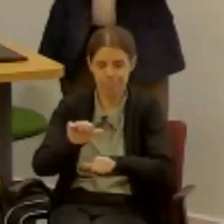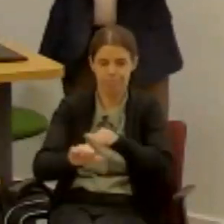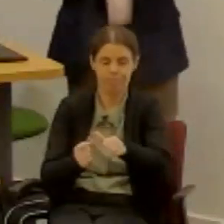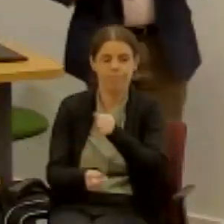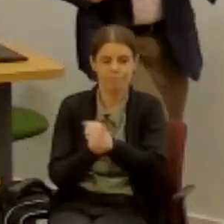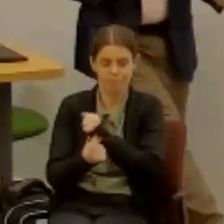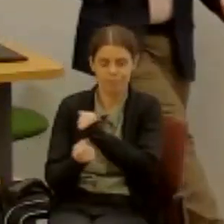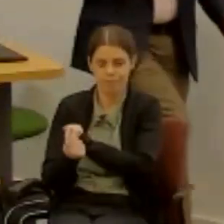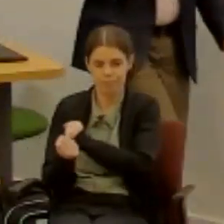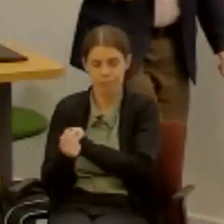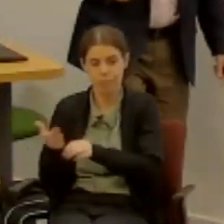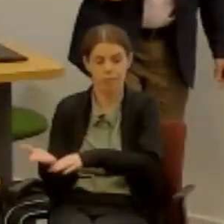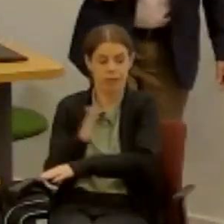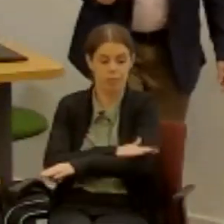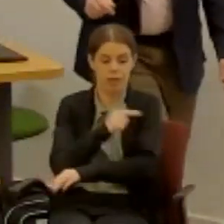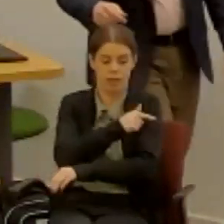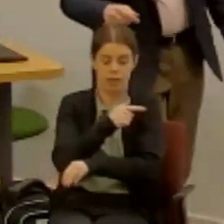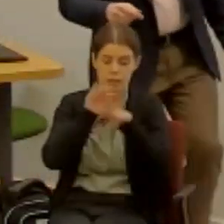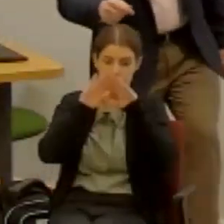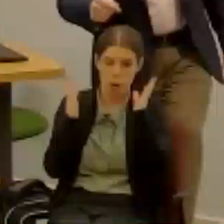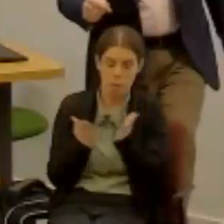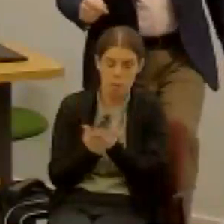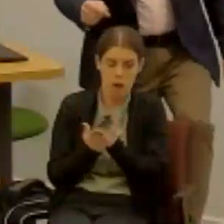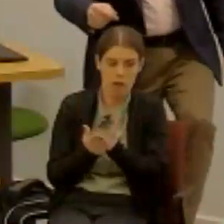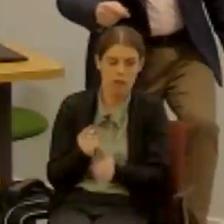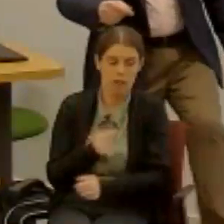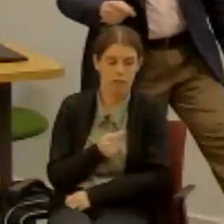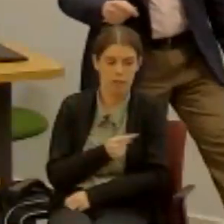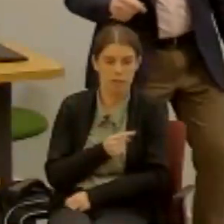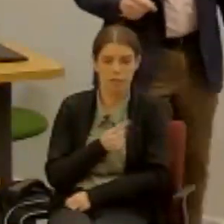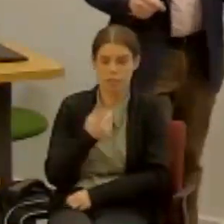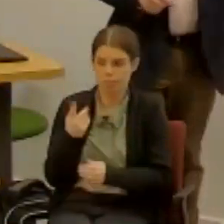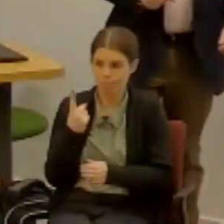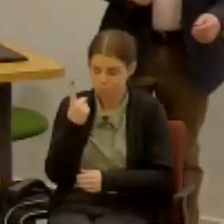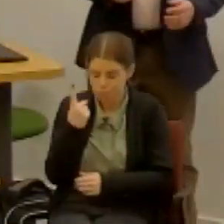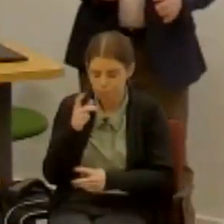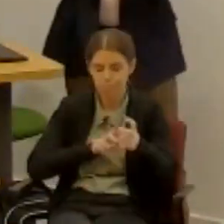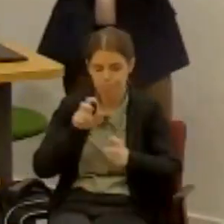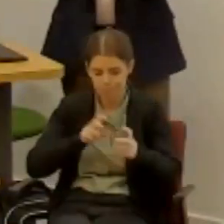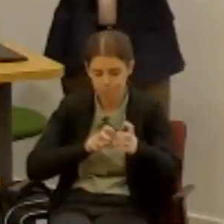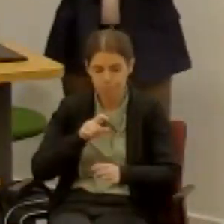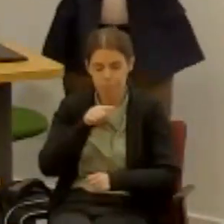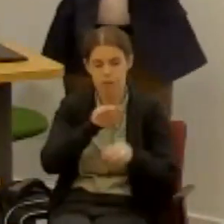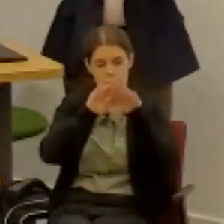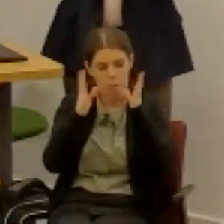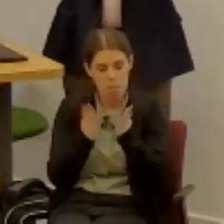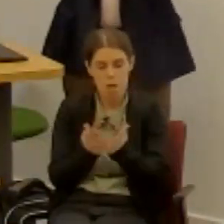And then finally coming back to these balls. Is that one of the arguments we hear is that the ball technology, the changes in the game,